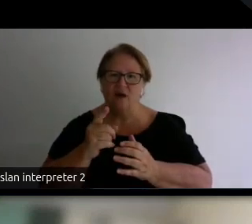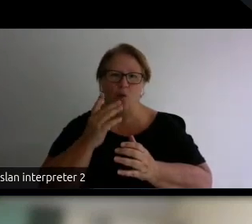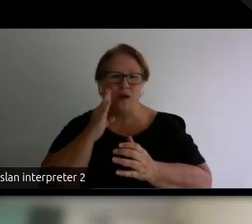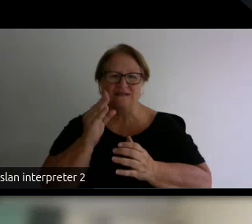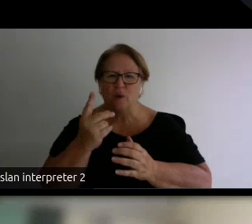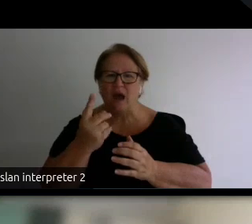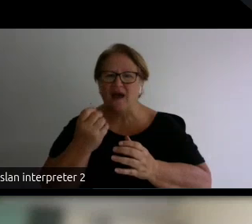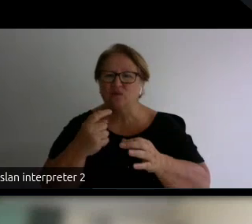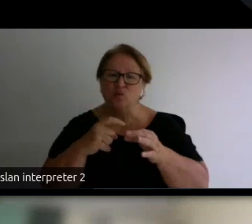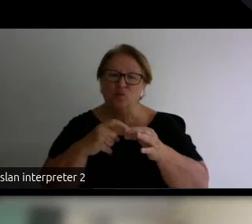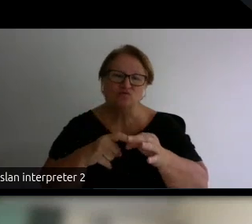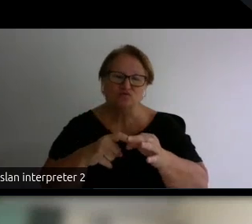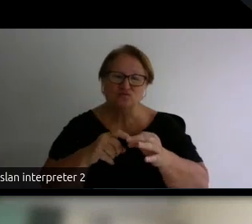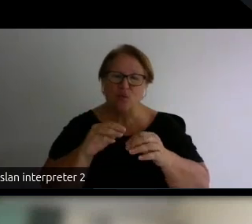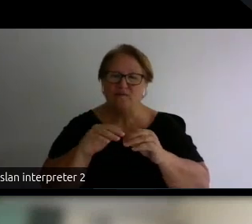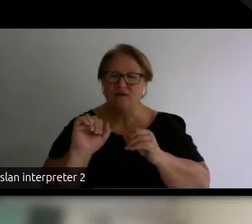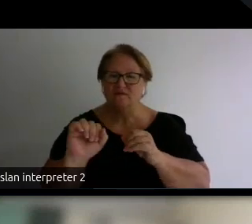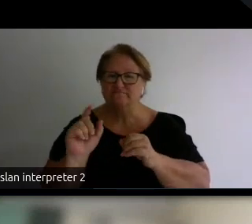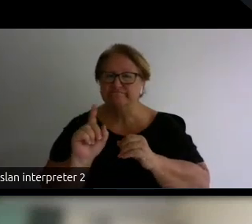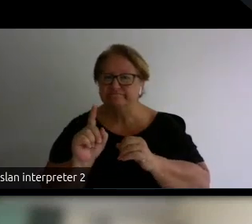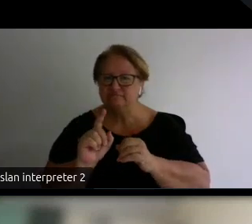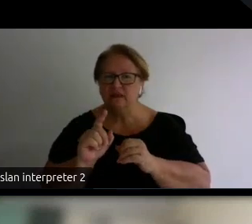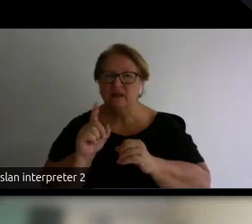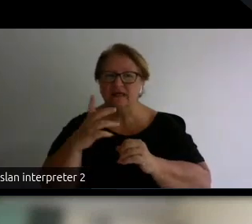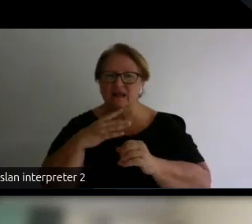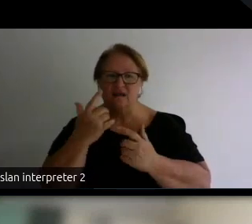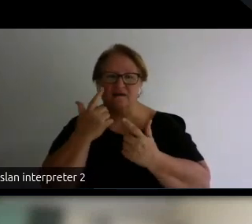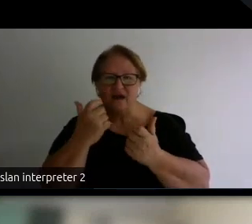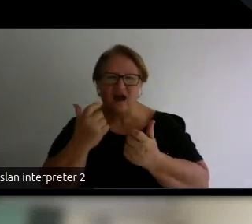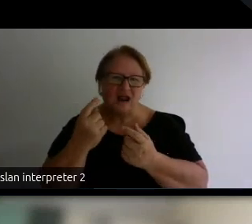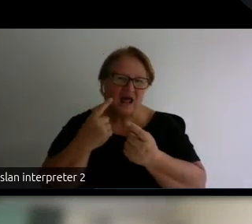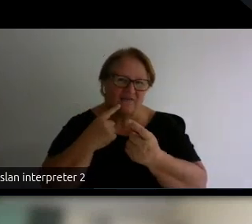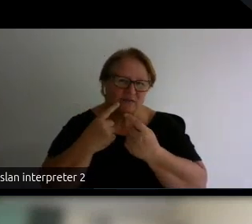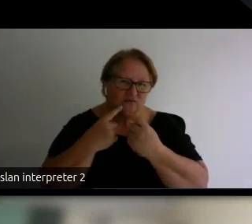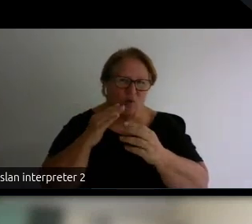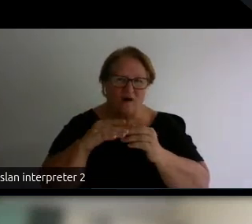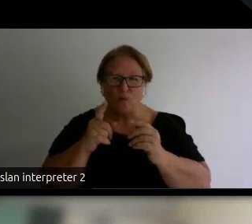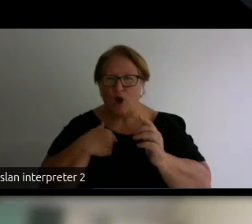their matter and they might just need to find out some information about what their next steps might